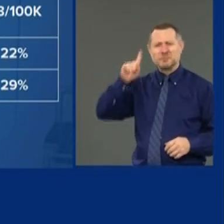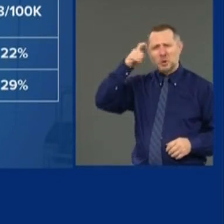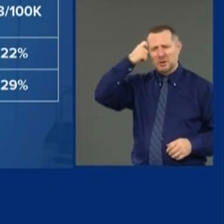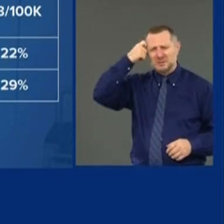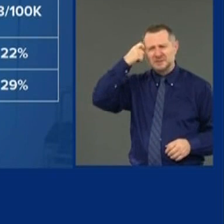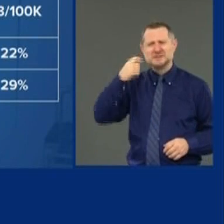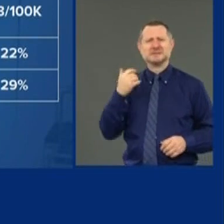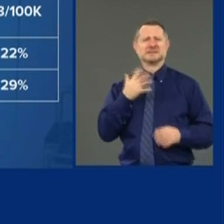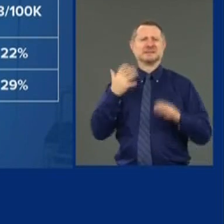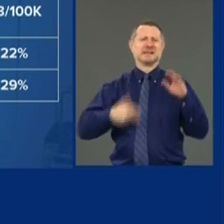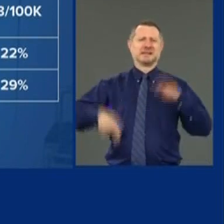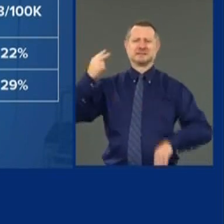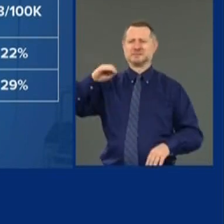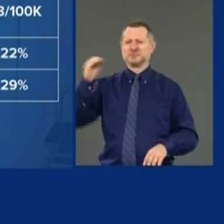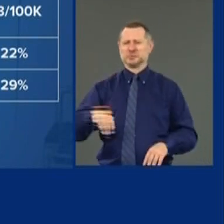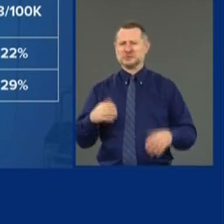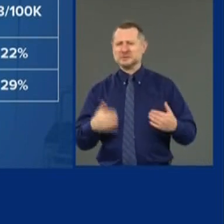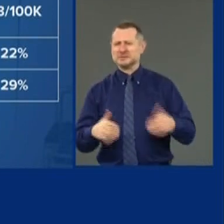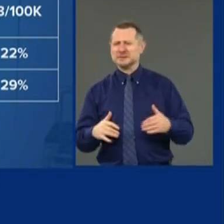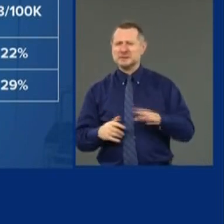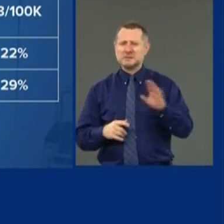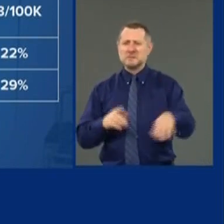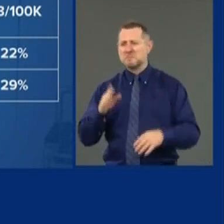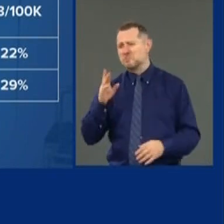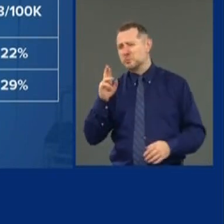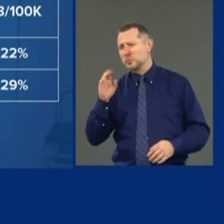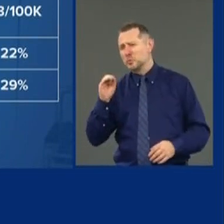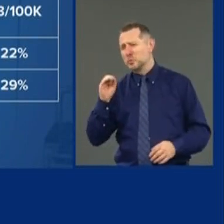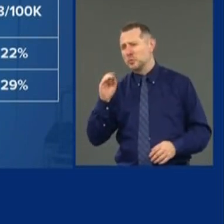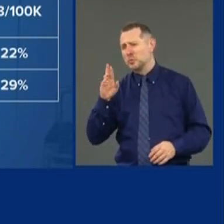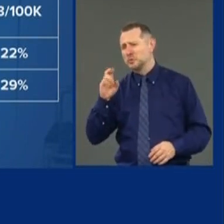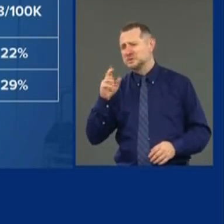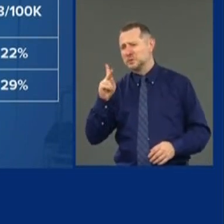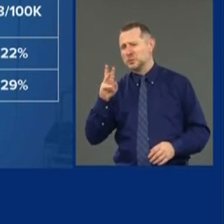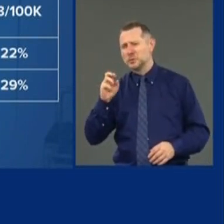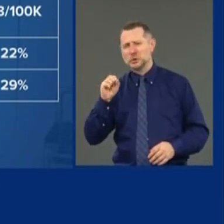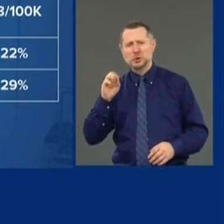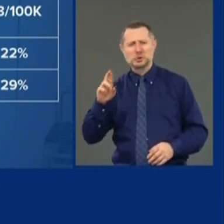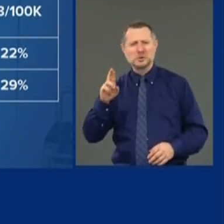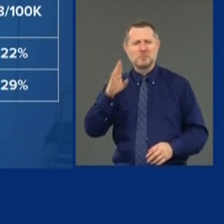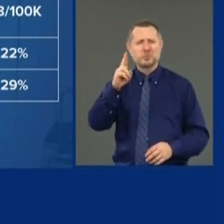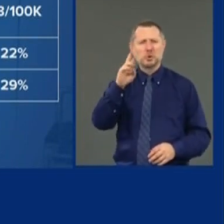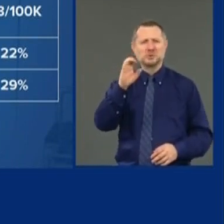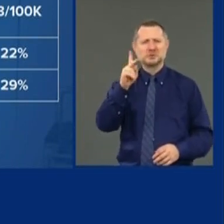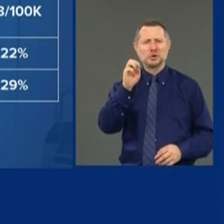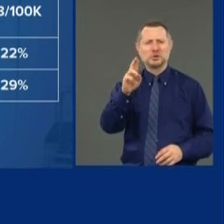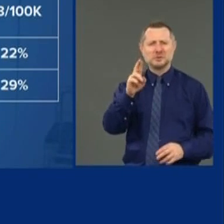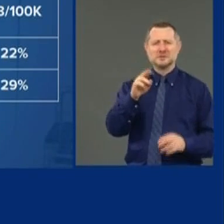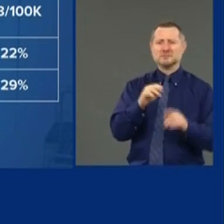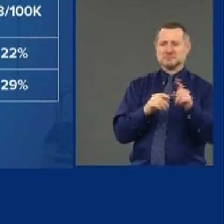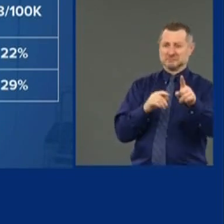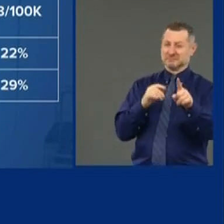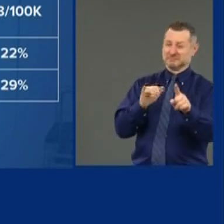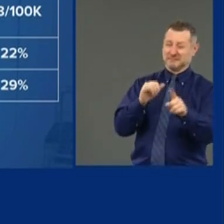BROWNSVILLE, BROOKLYN, 41%. EAST BRONX 38% INFECTION RATE. SOUND VIEW BRUKER IN SECTION OF